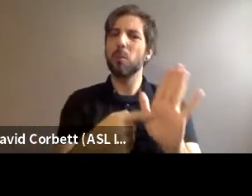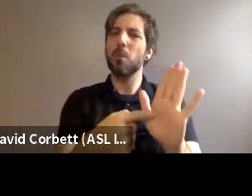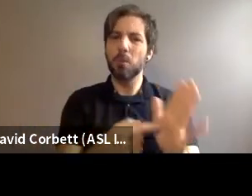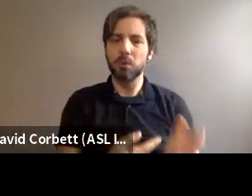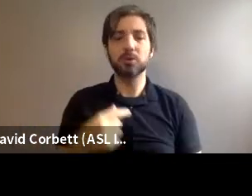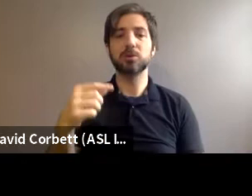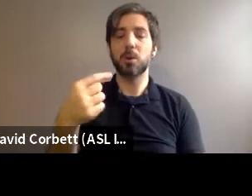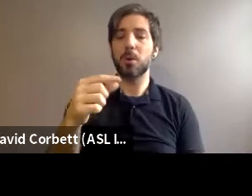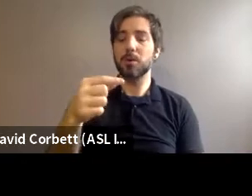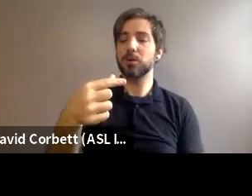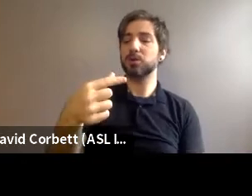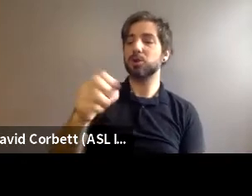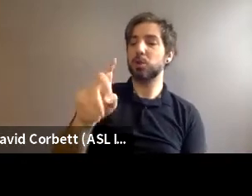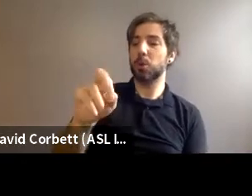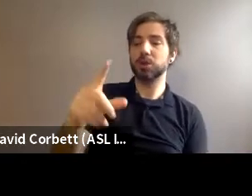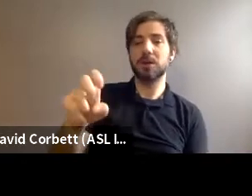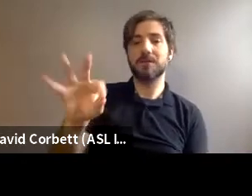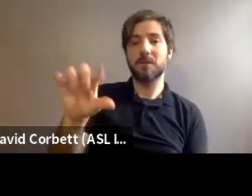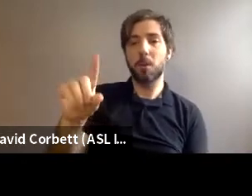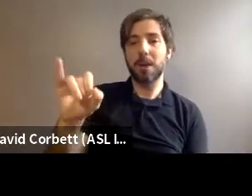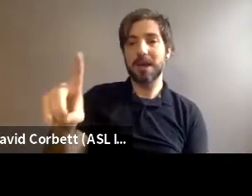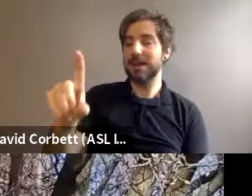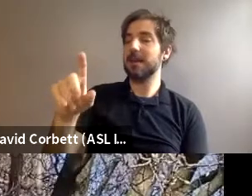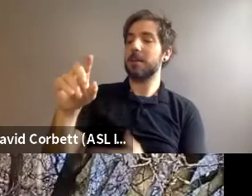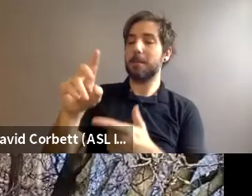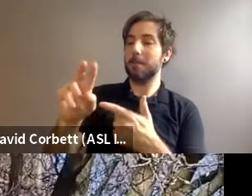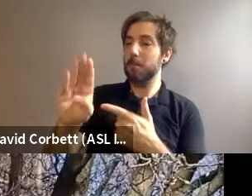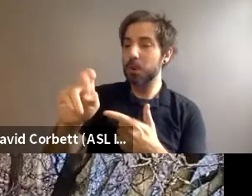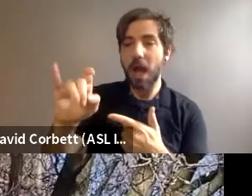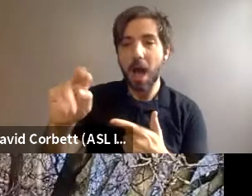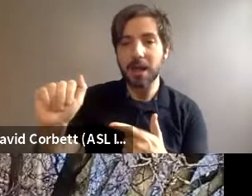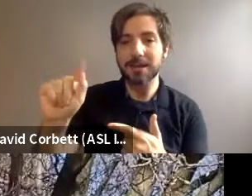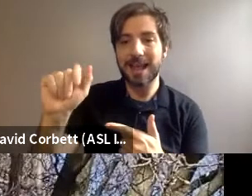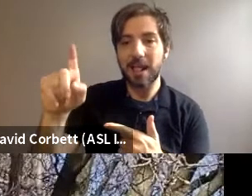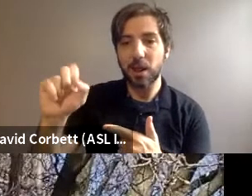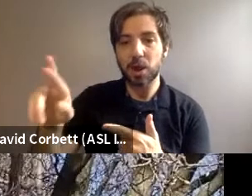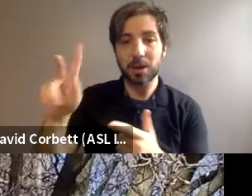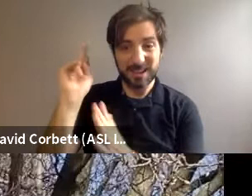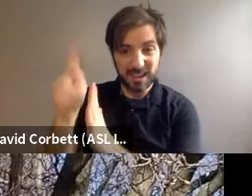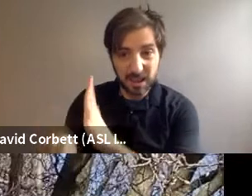killed, we decided to center the work of choreographers of color and to commission people to create